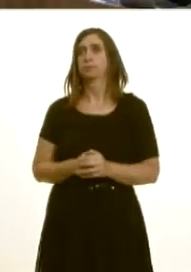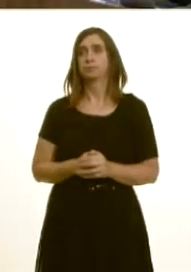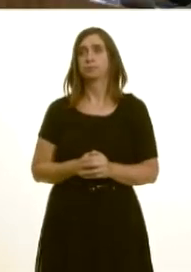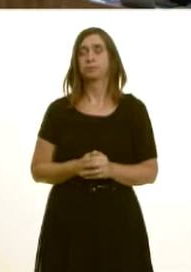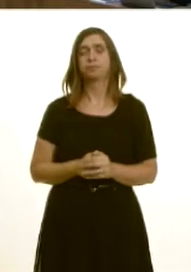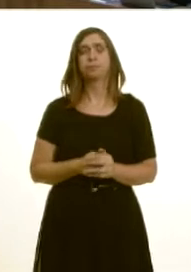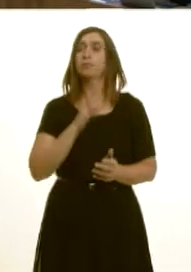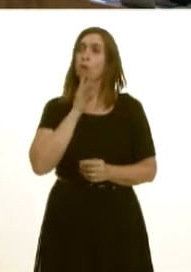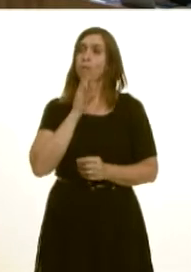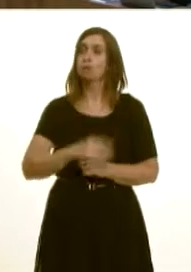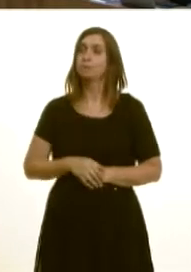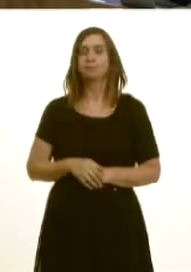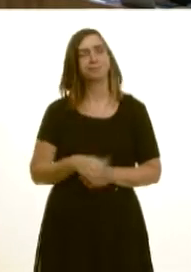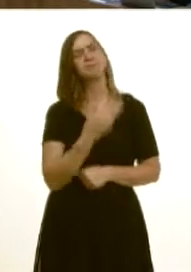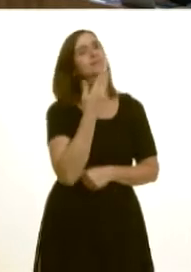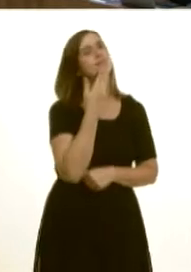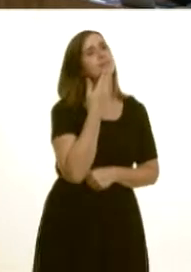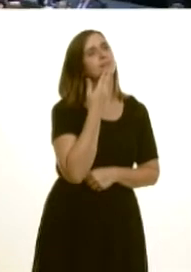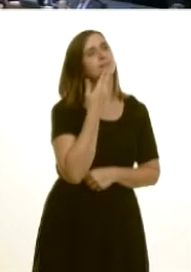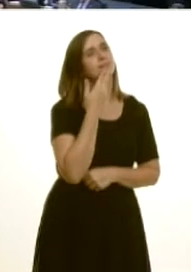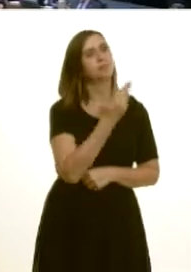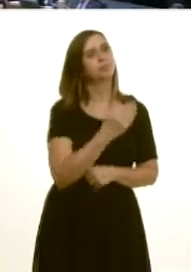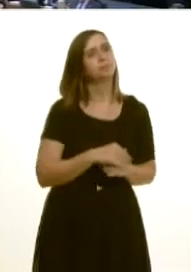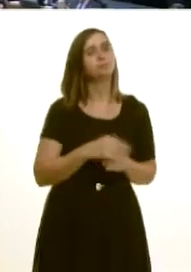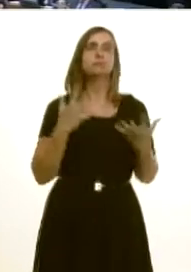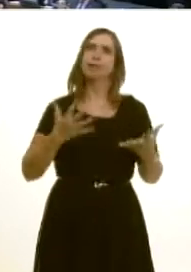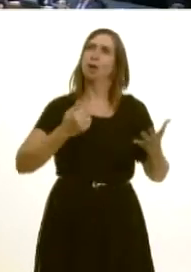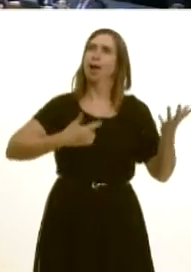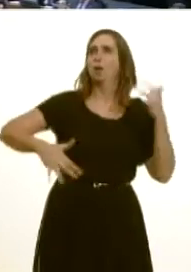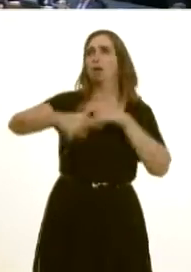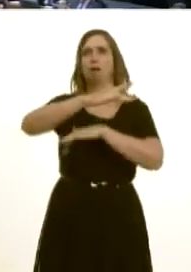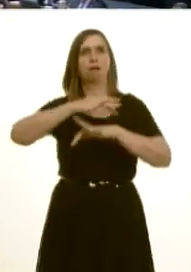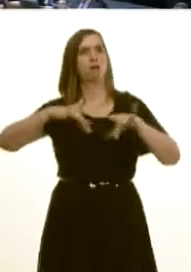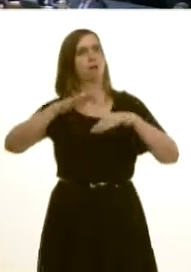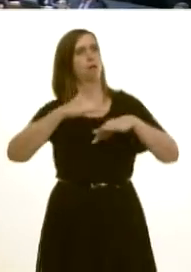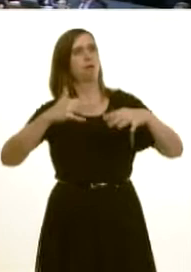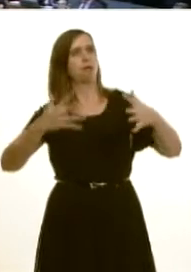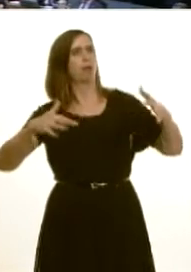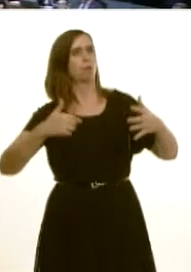Brif Weinidog, yn derbyn bod pobl ifanc yn aros, ac yn eu hannog i aros, mewn addysg,